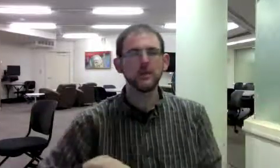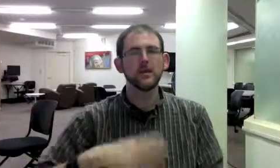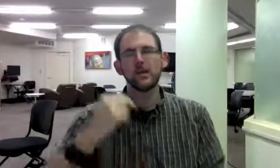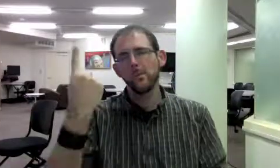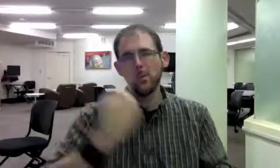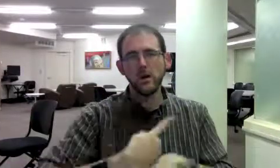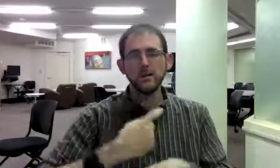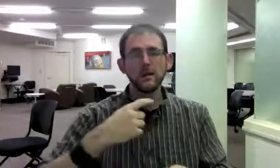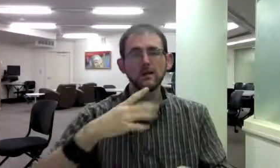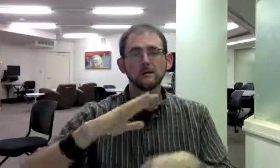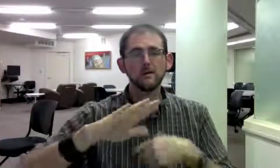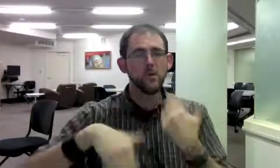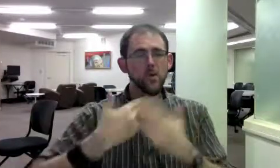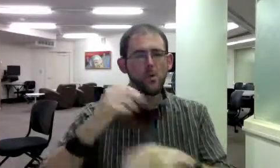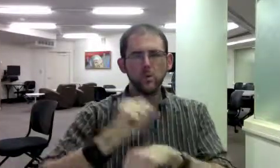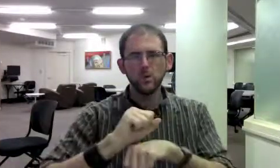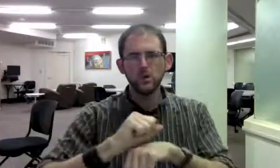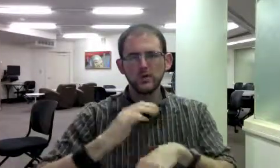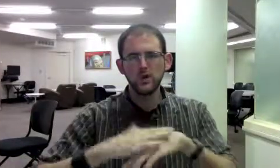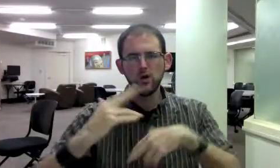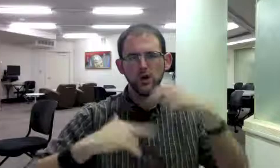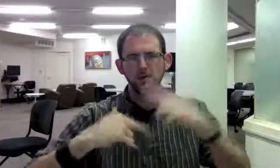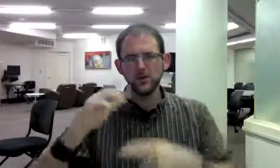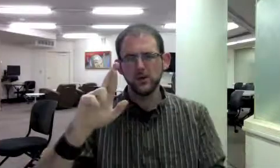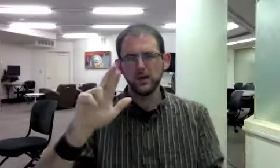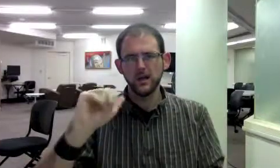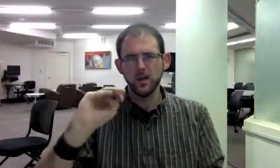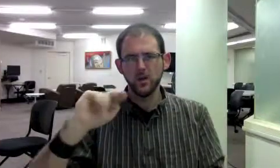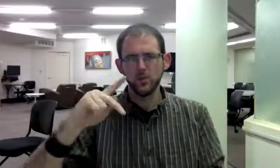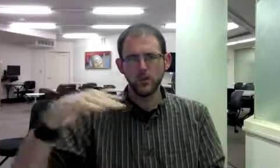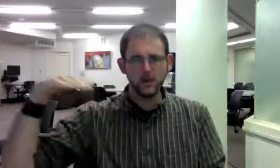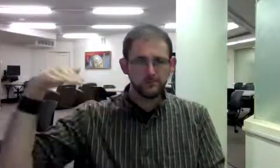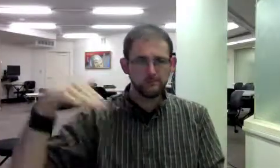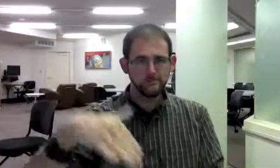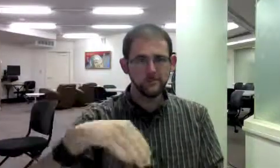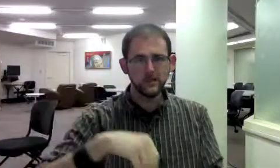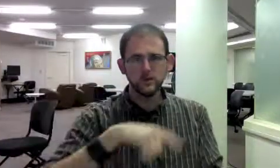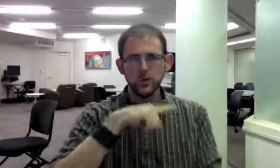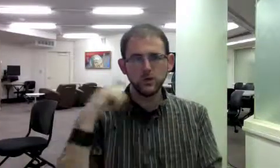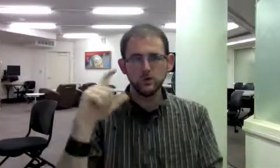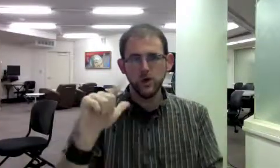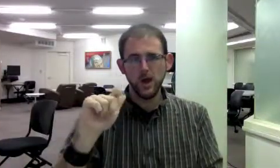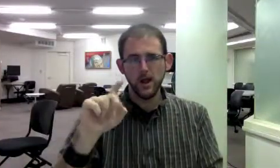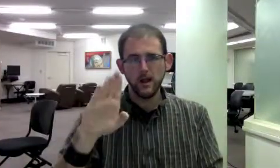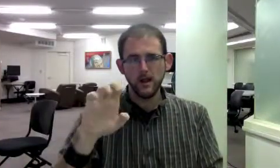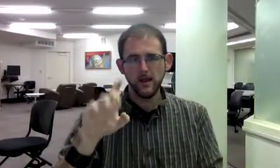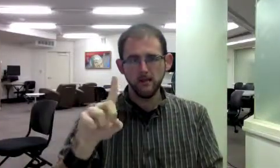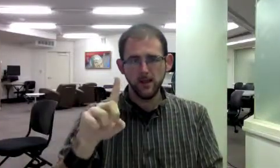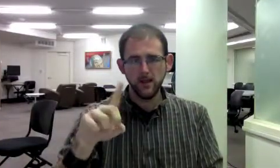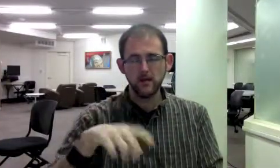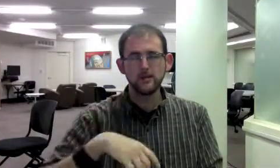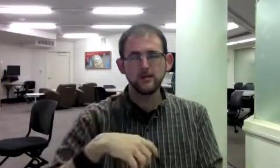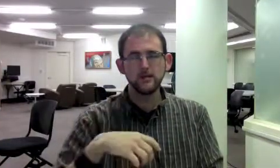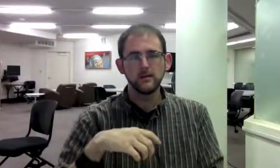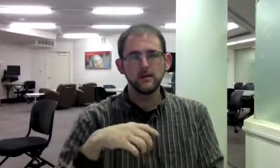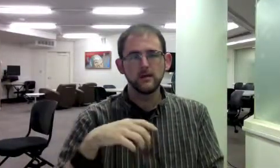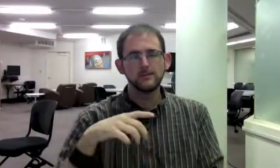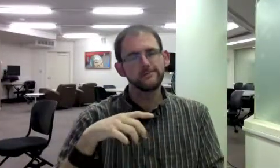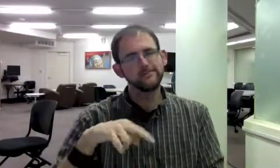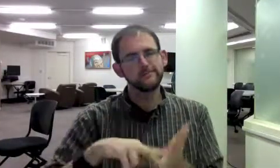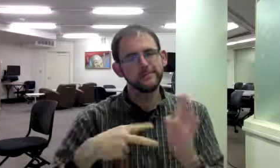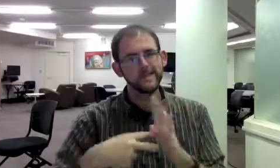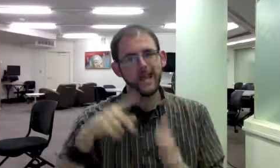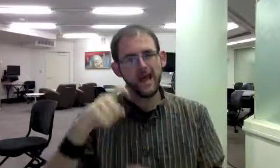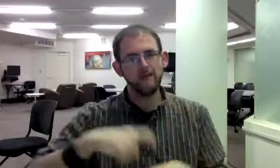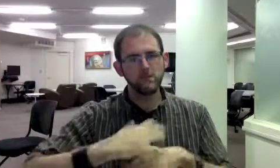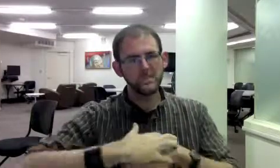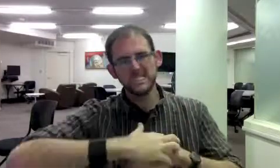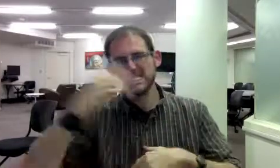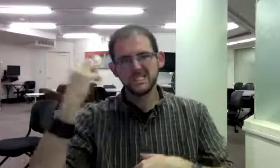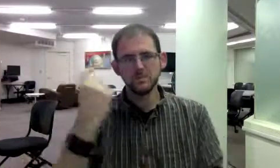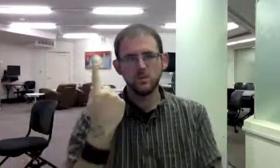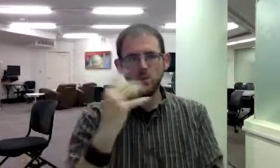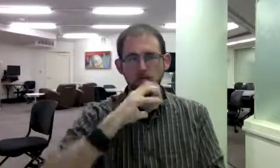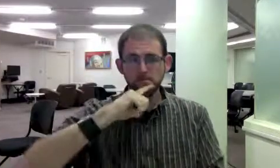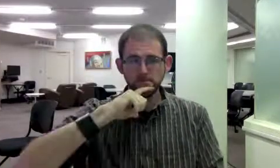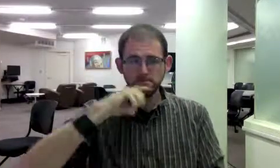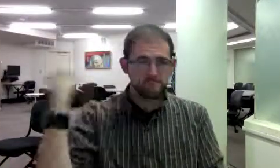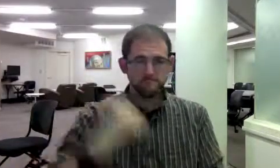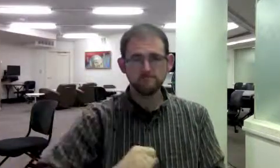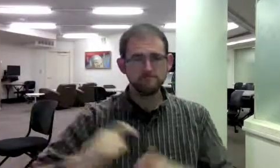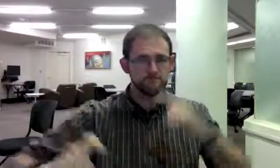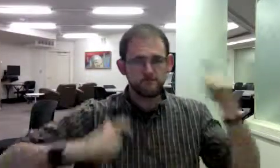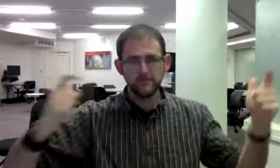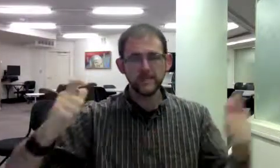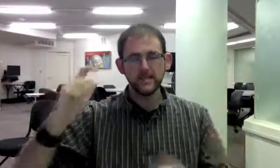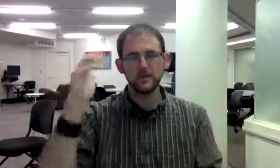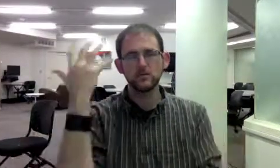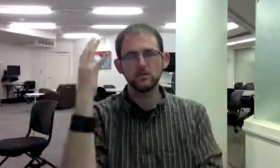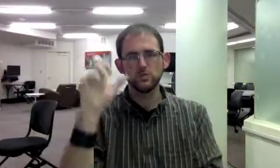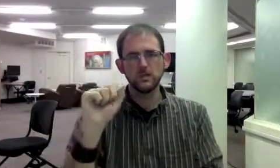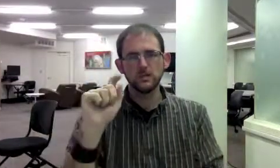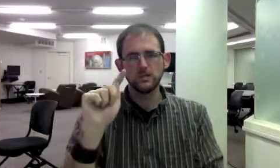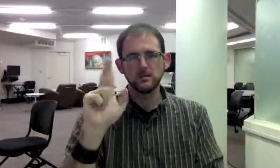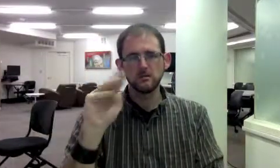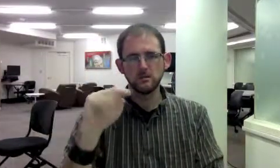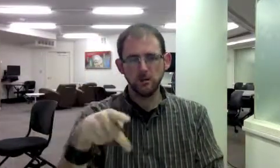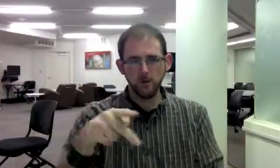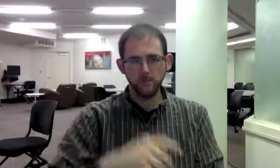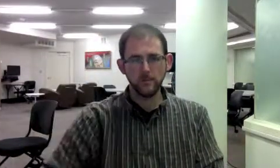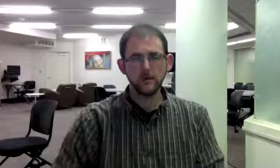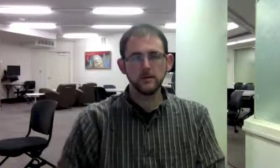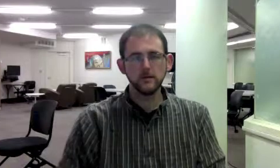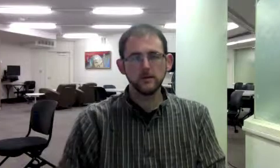One day, they're all working on building a ramp into the dry lake bed, which means they need to remove an old, large tree stump.